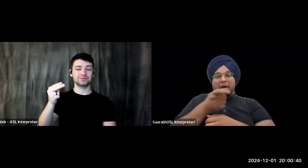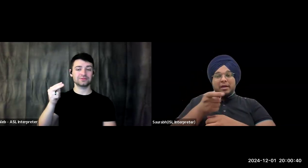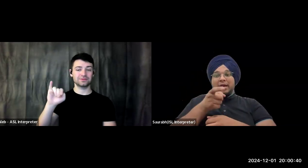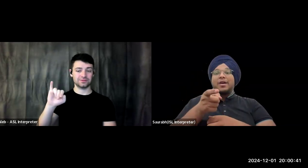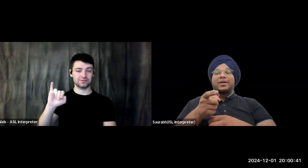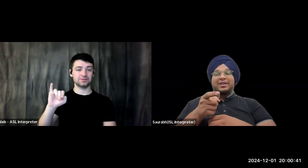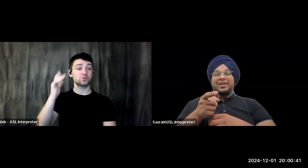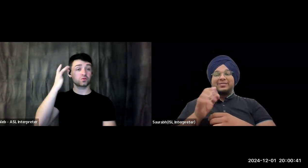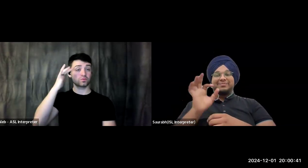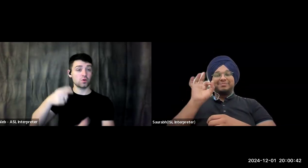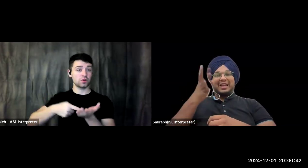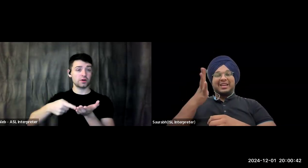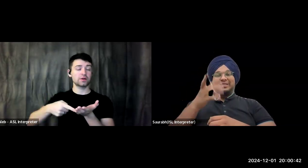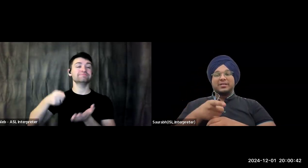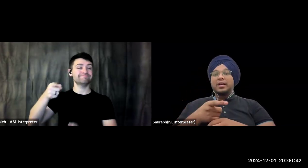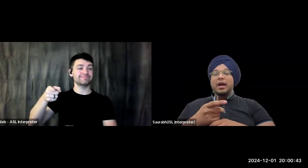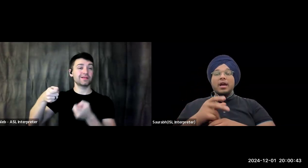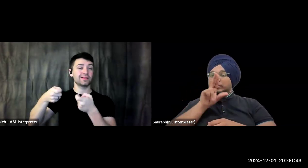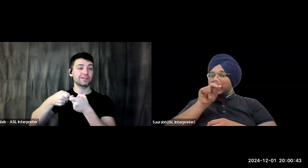it vibrates.